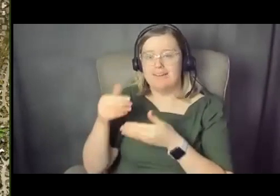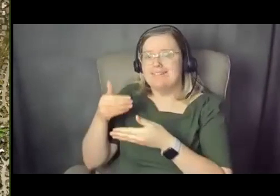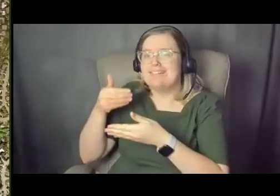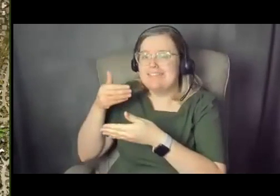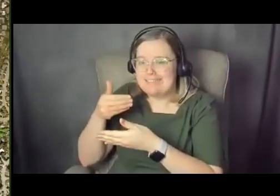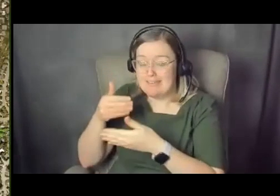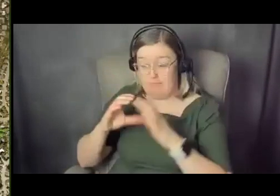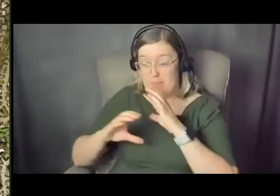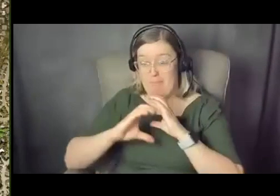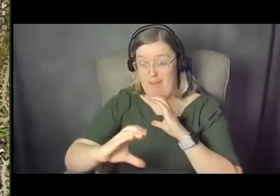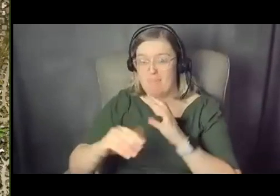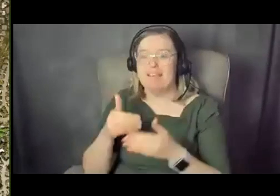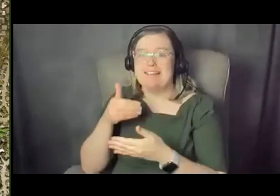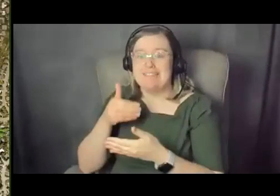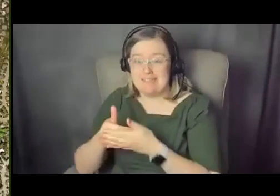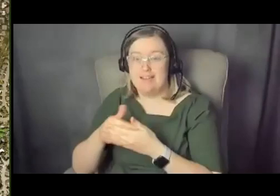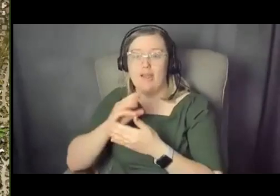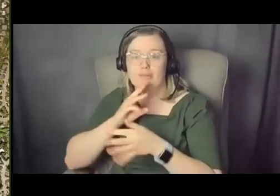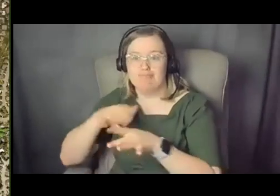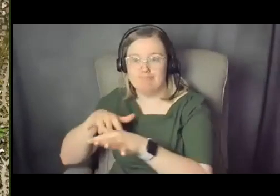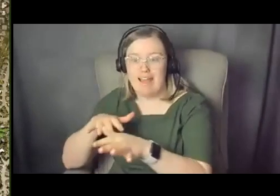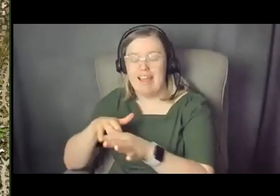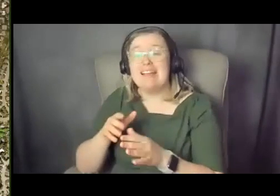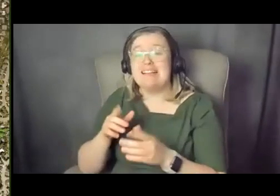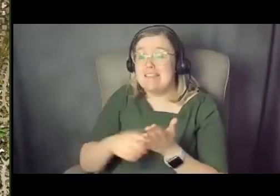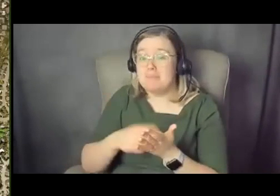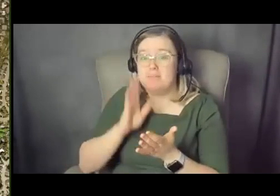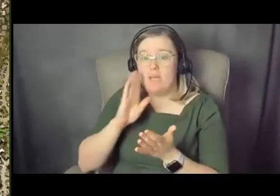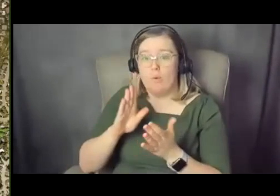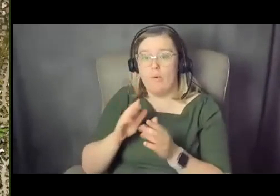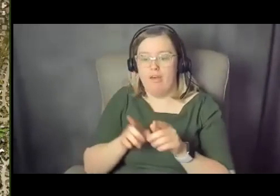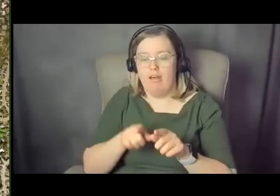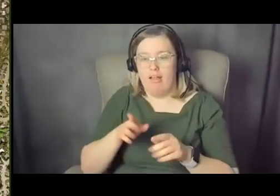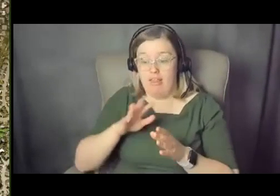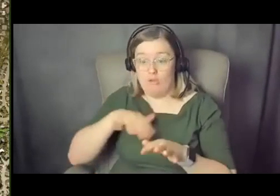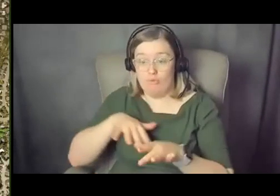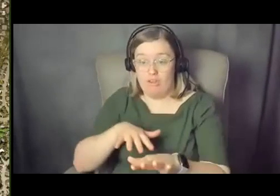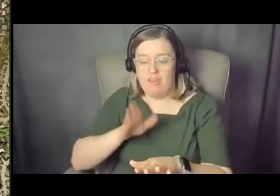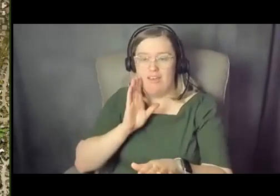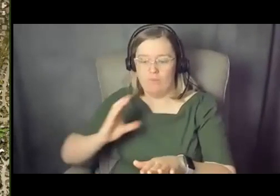of Coal Creek crossing the stream in some places, the red line you can see here is the current pipeline.